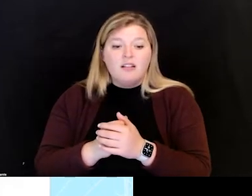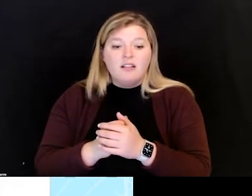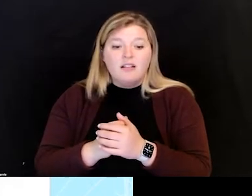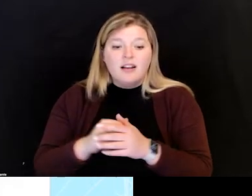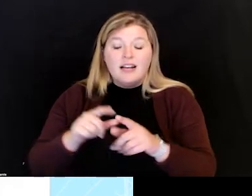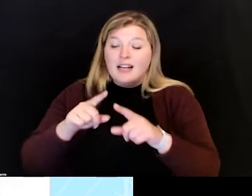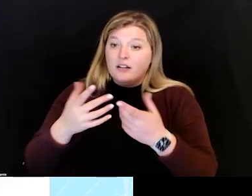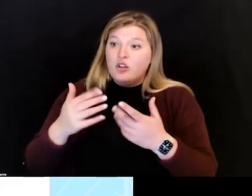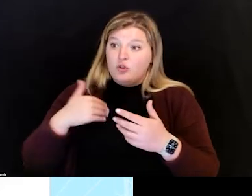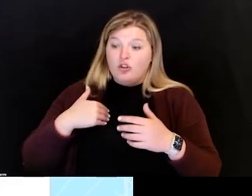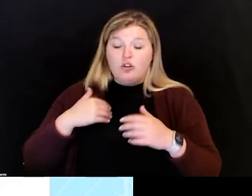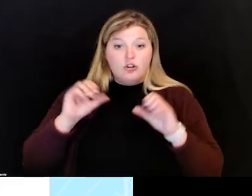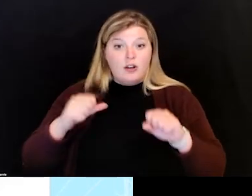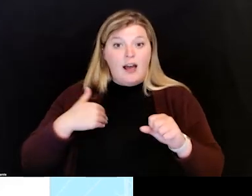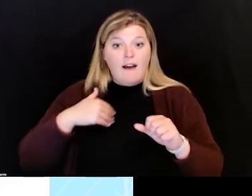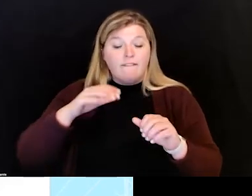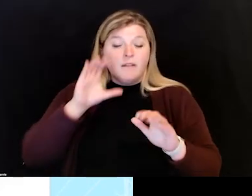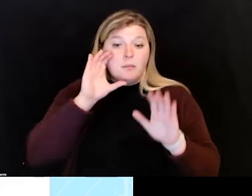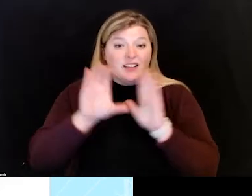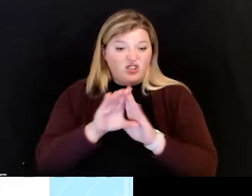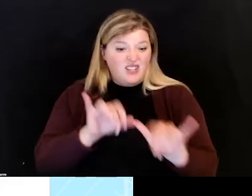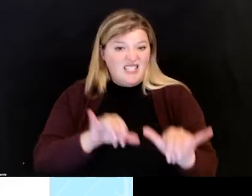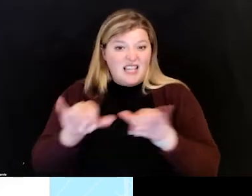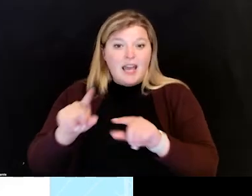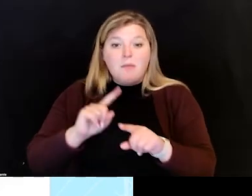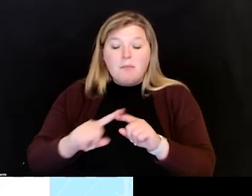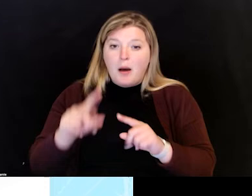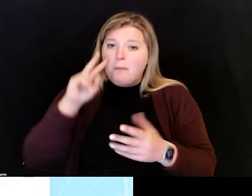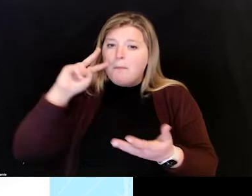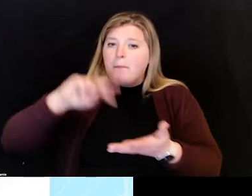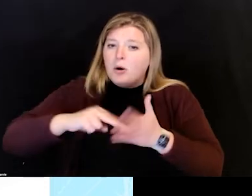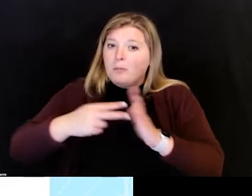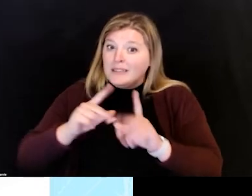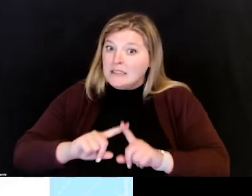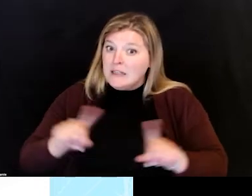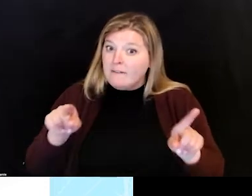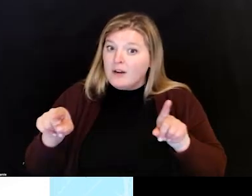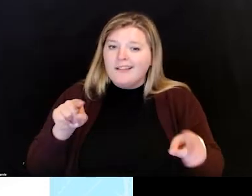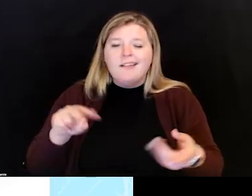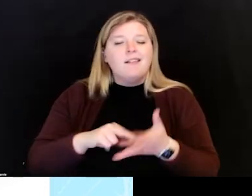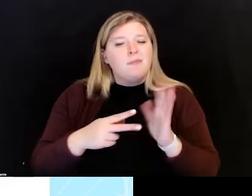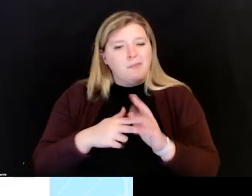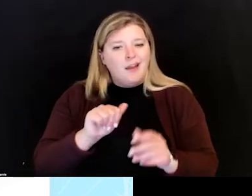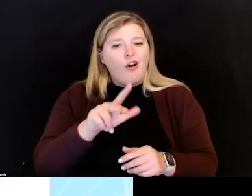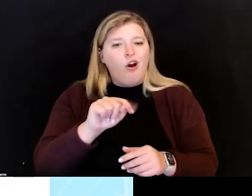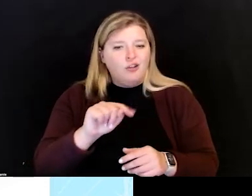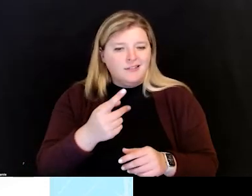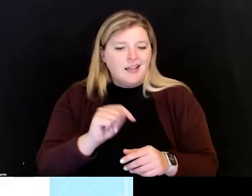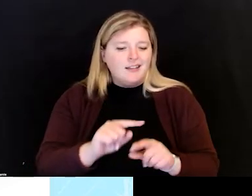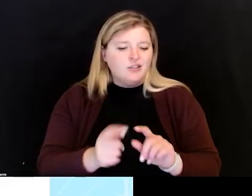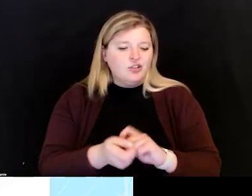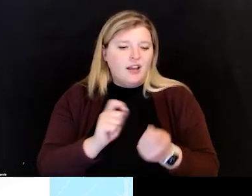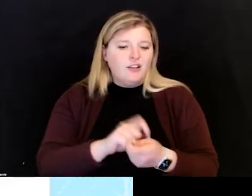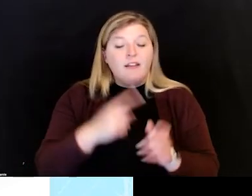of that image, you might have different alt text depending on the context of use. For example, if you're in an art history class,